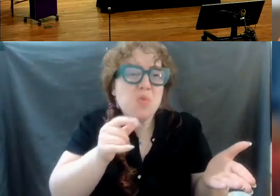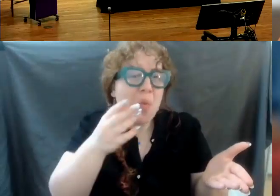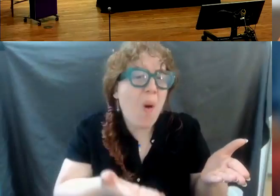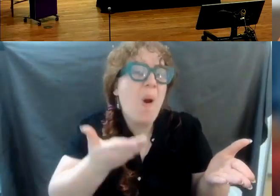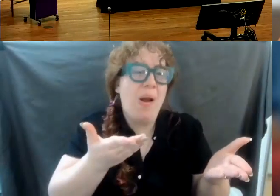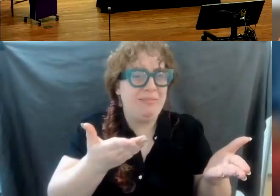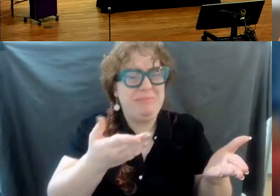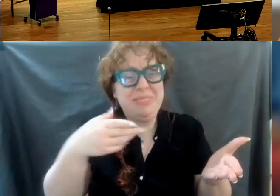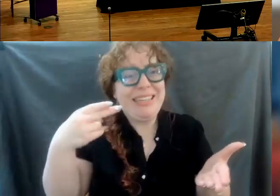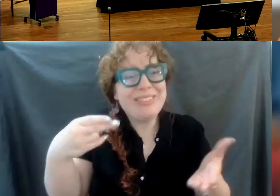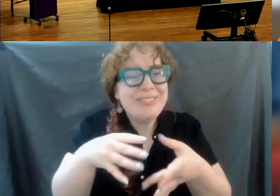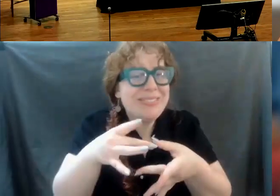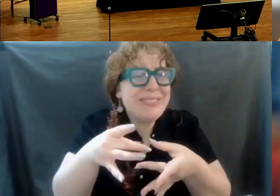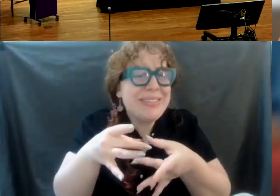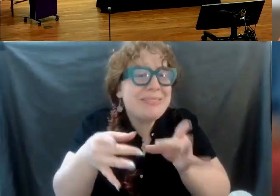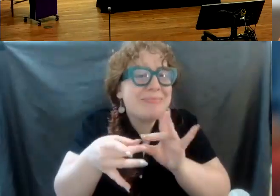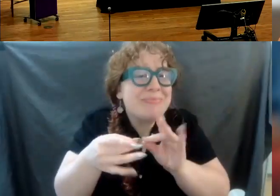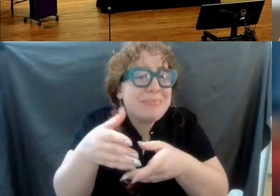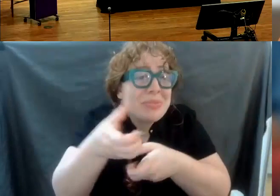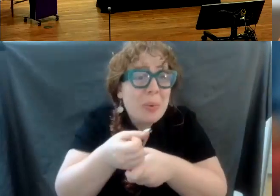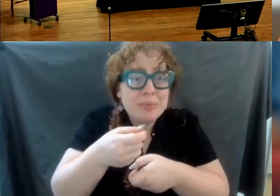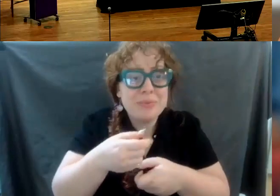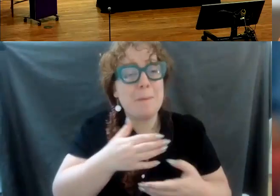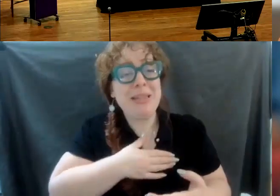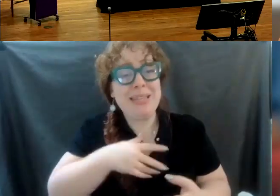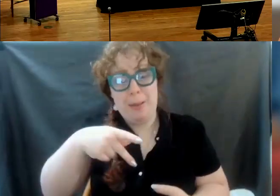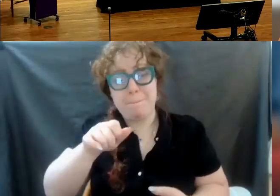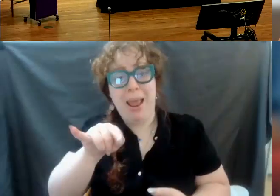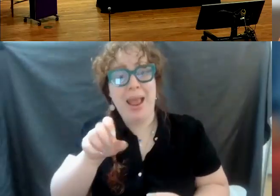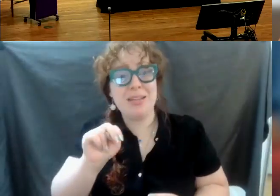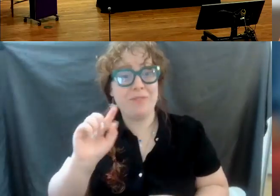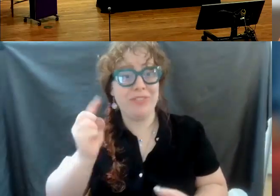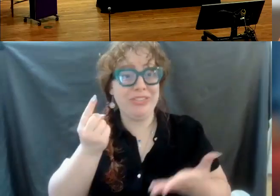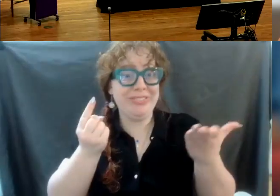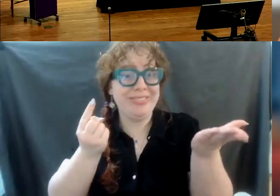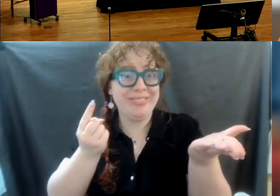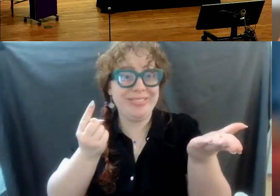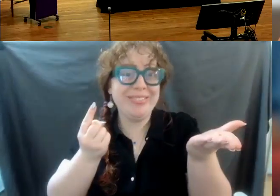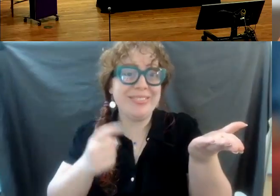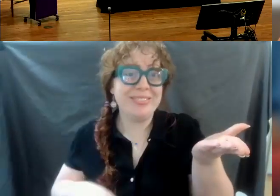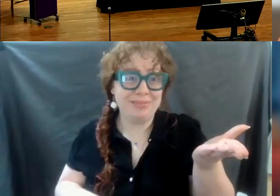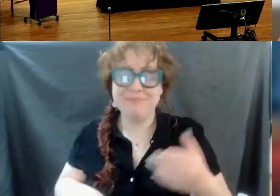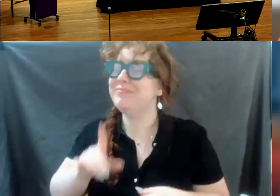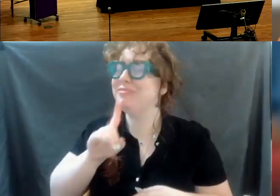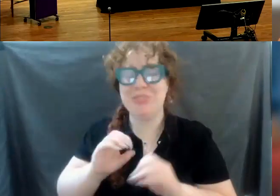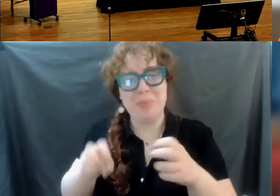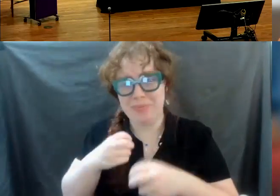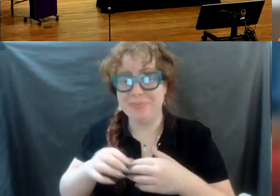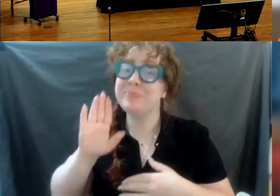if you so if you can if you can follow up with just a quick intro. Gladly. Good morning, everyone.